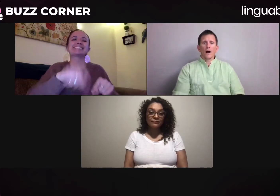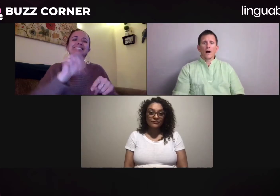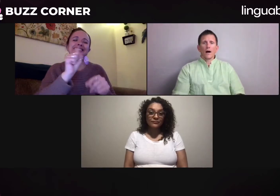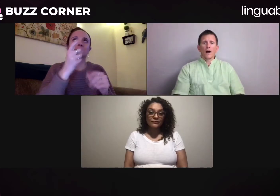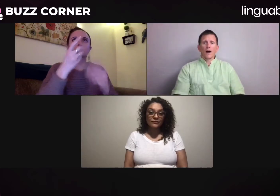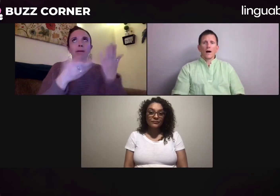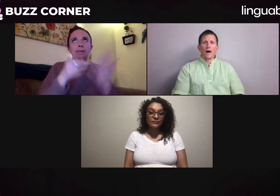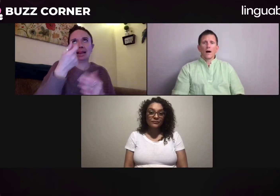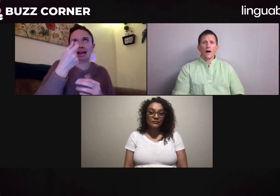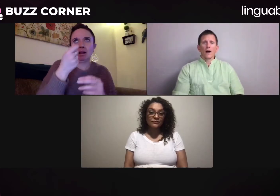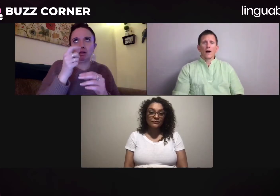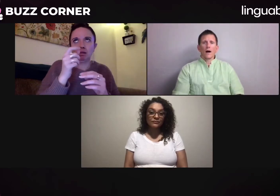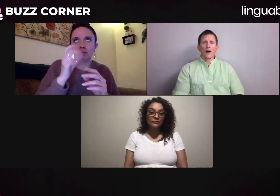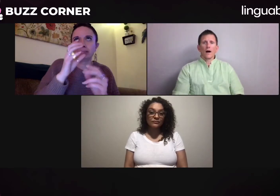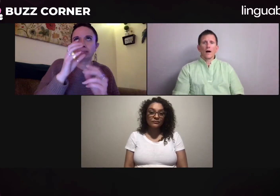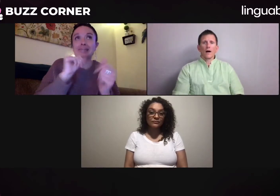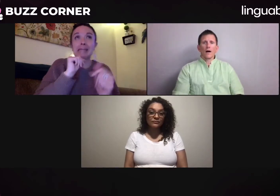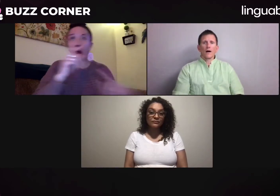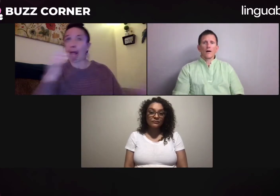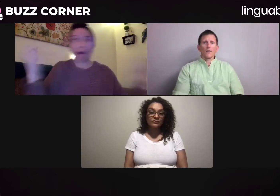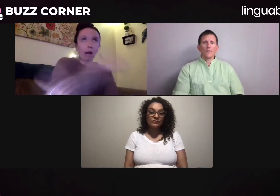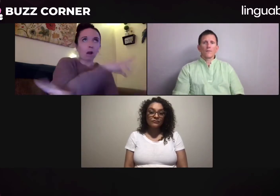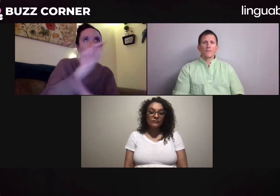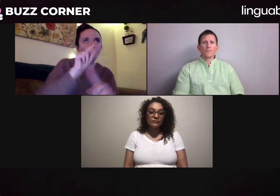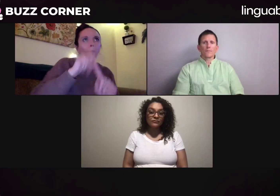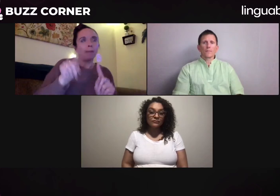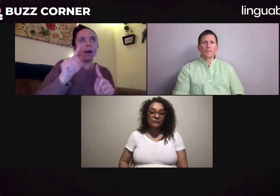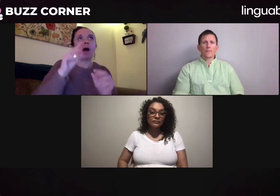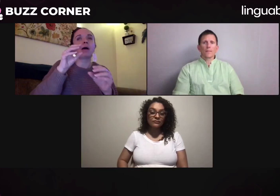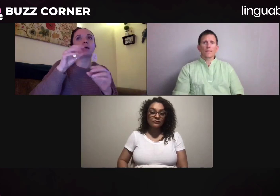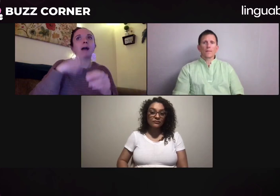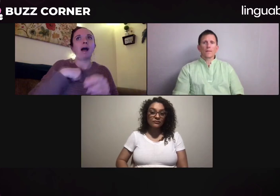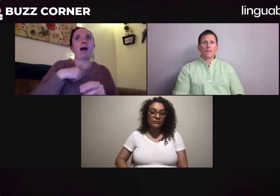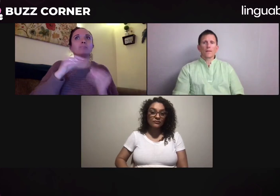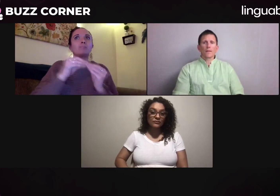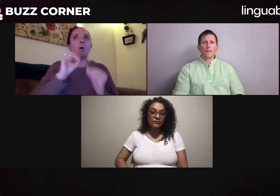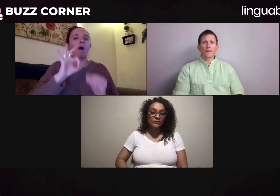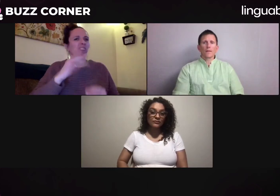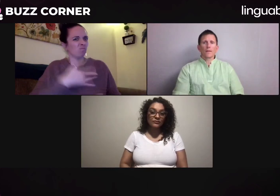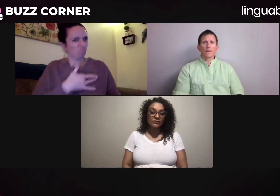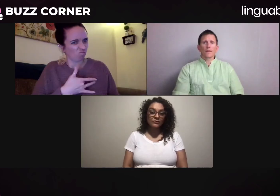So this may be a little bit not way off topic, but a little bit of a tangent as something